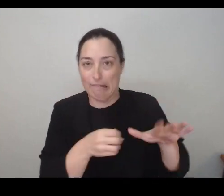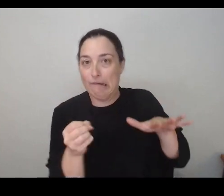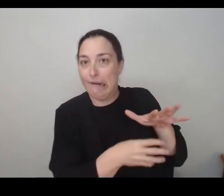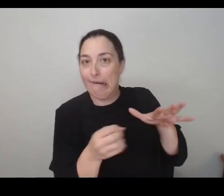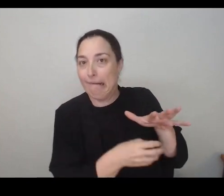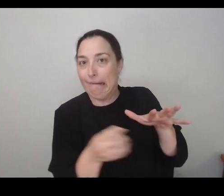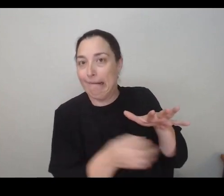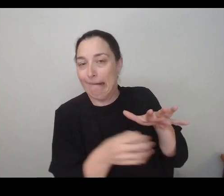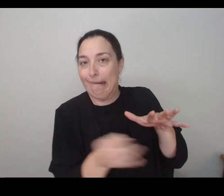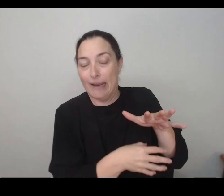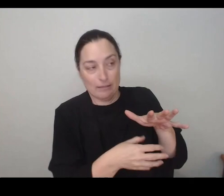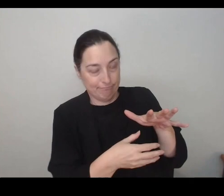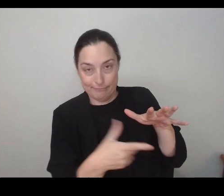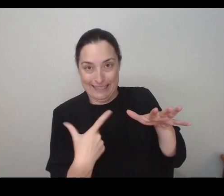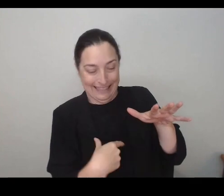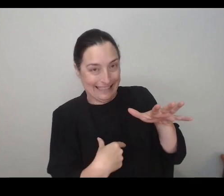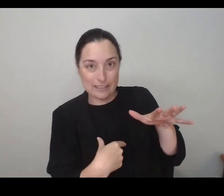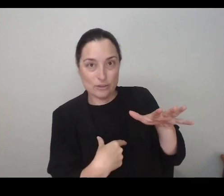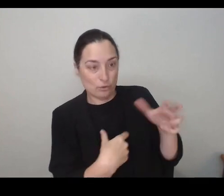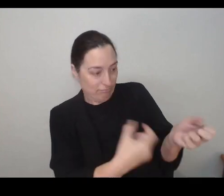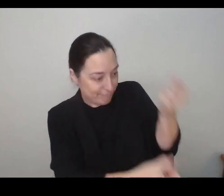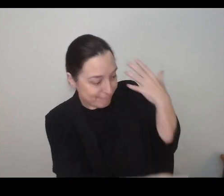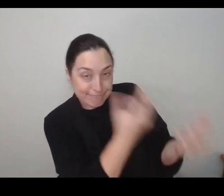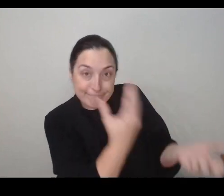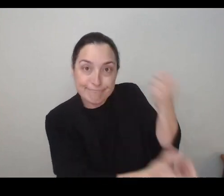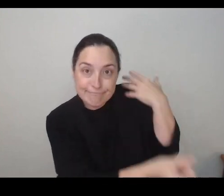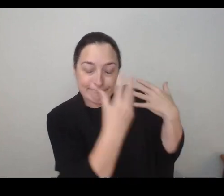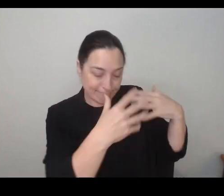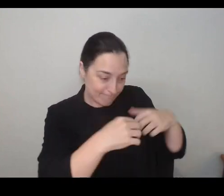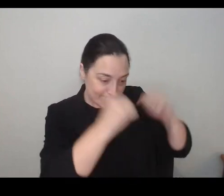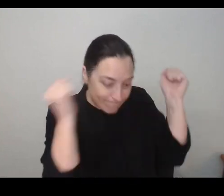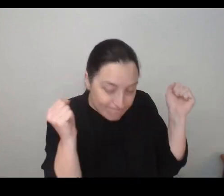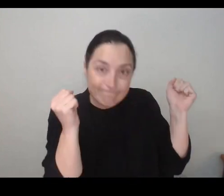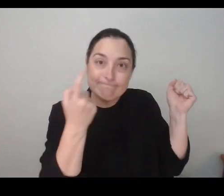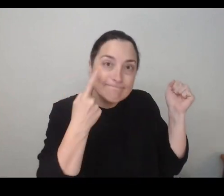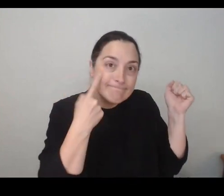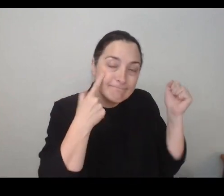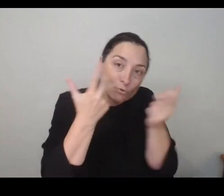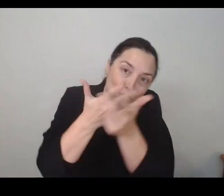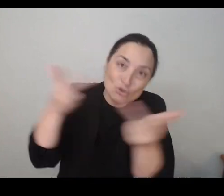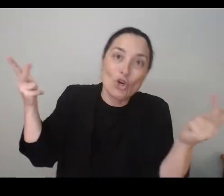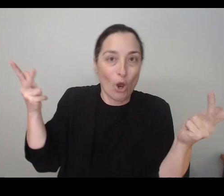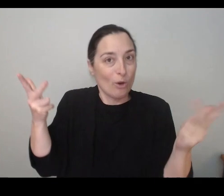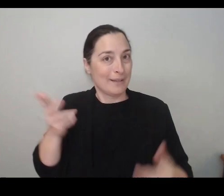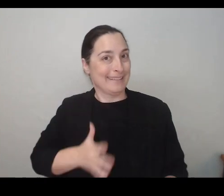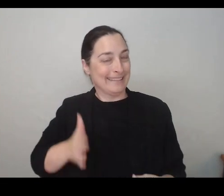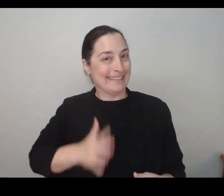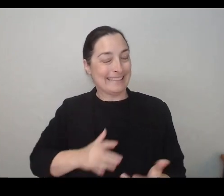and that need to be displayed to our population. So the other reality back home is